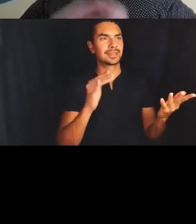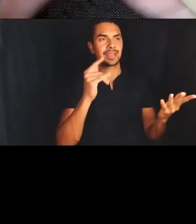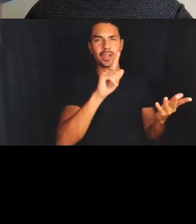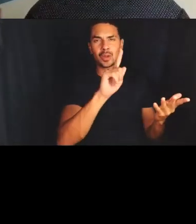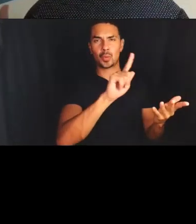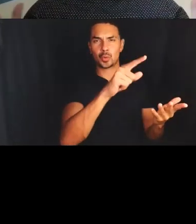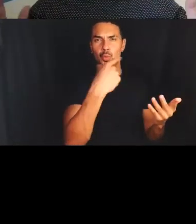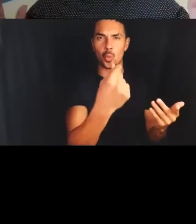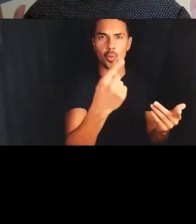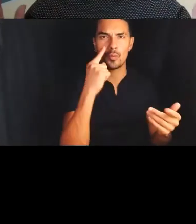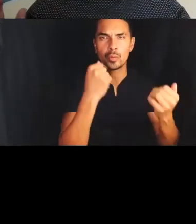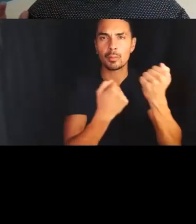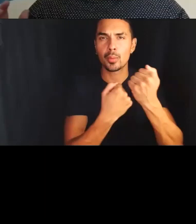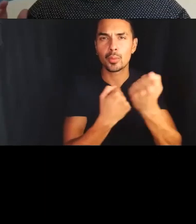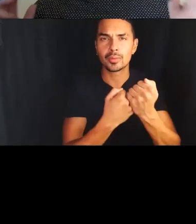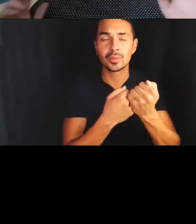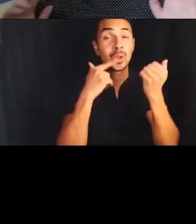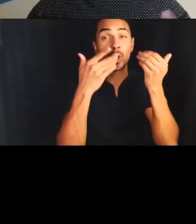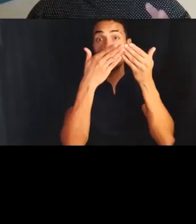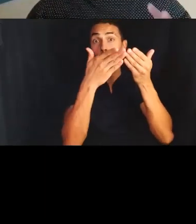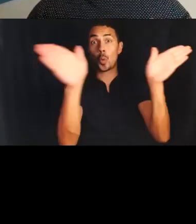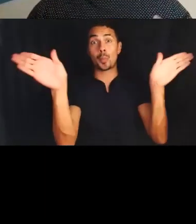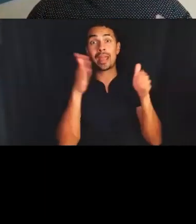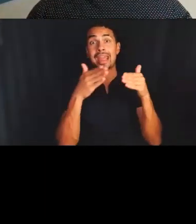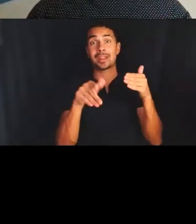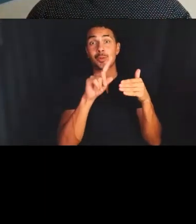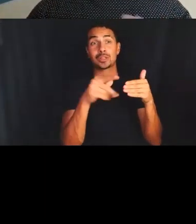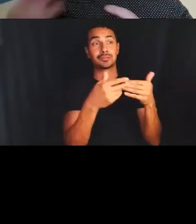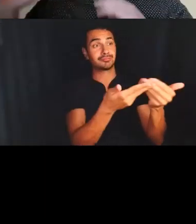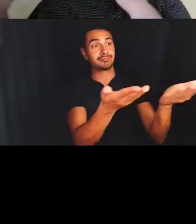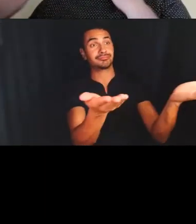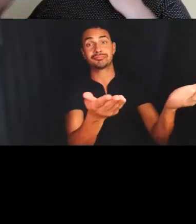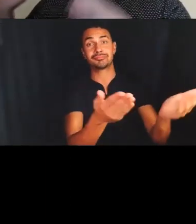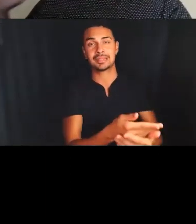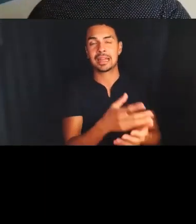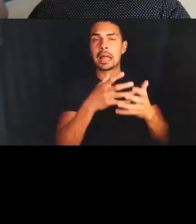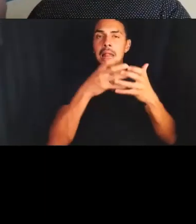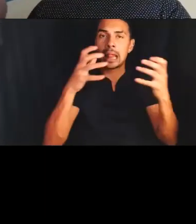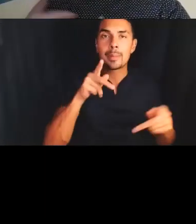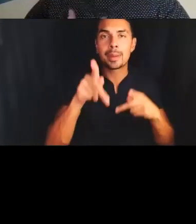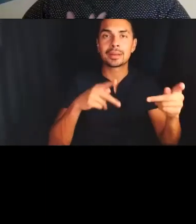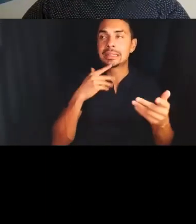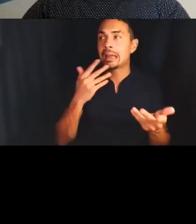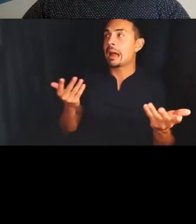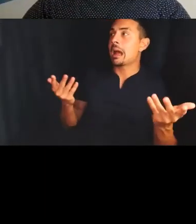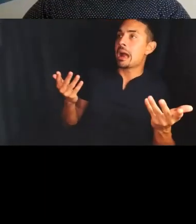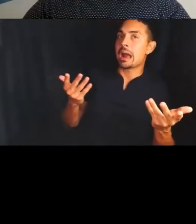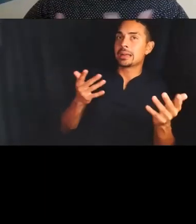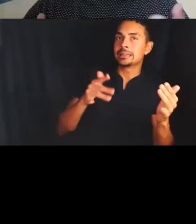It's really open-ended, and a lot of folks echoed a sentiment similar to this,